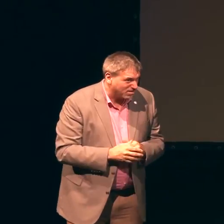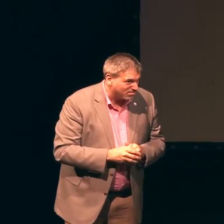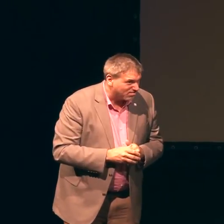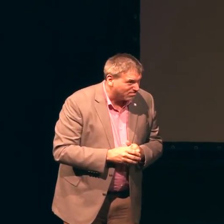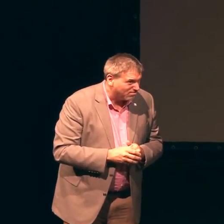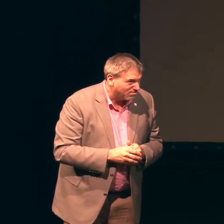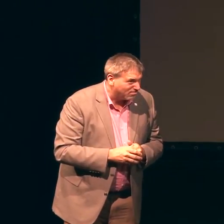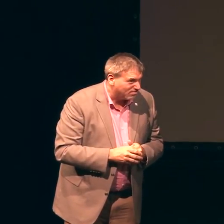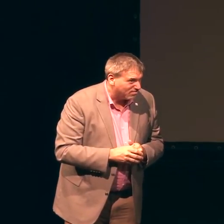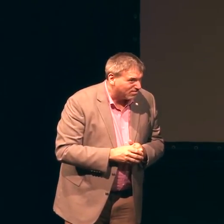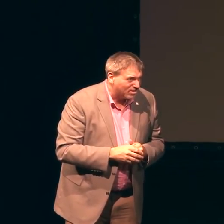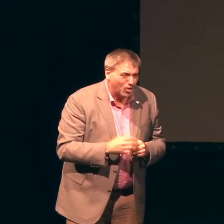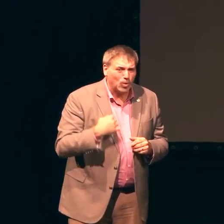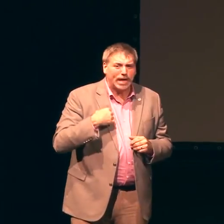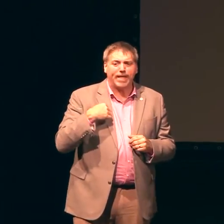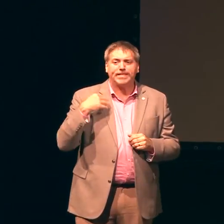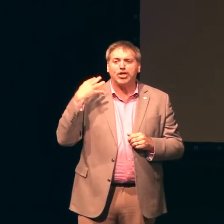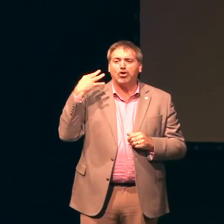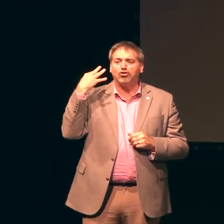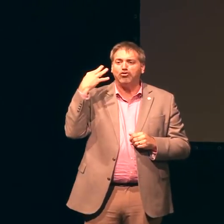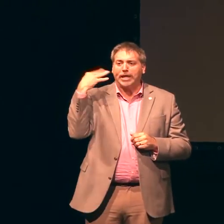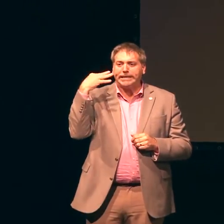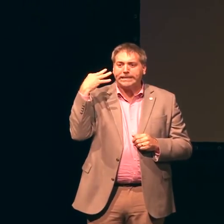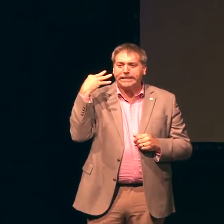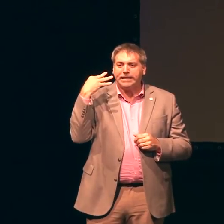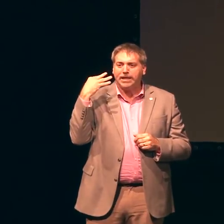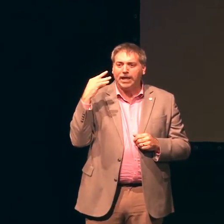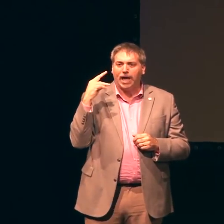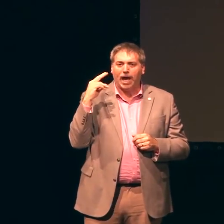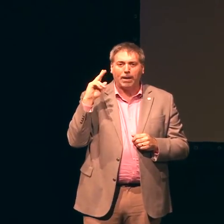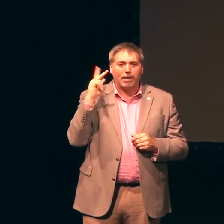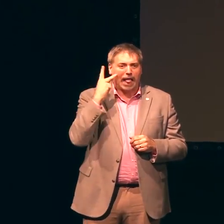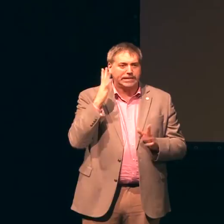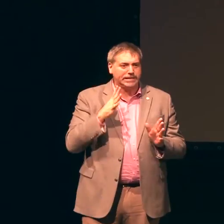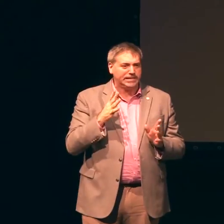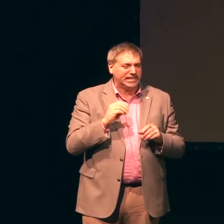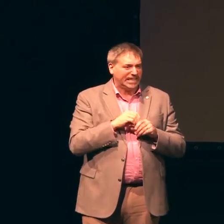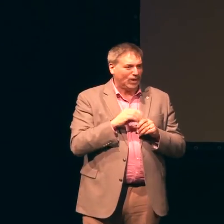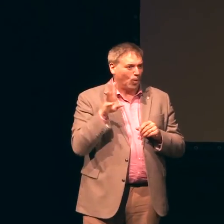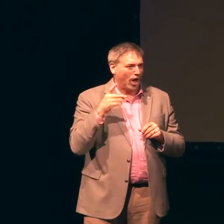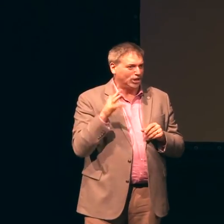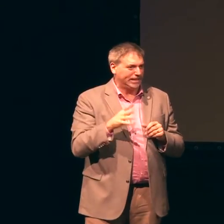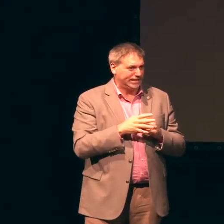you know what, it can happen. We have some